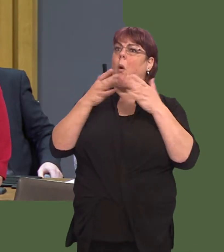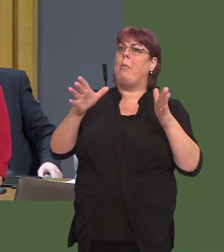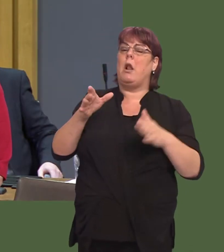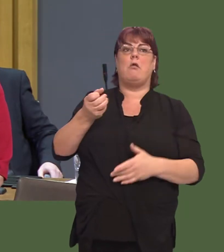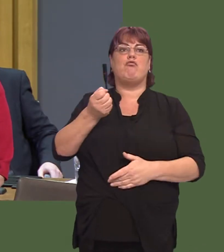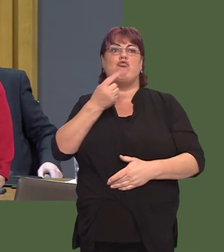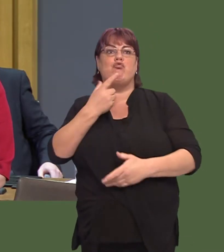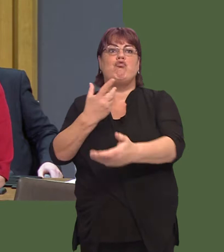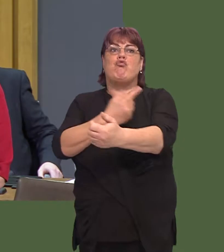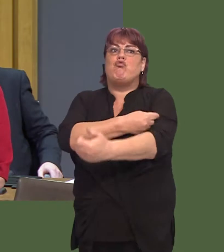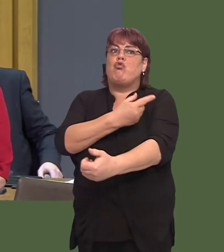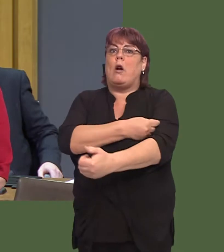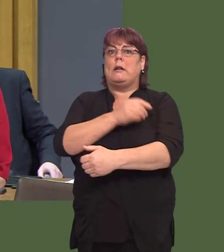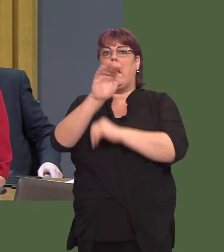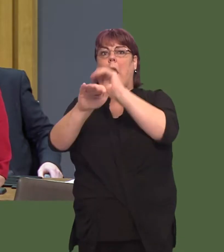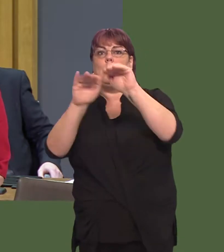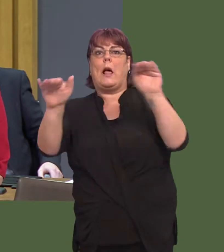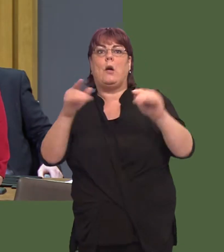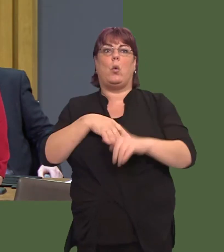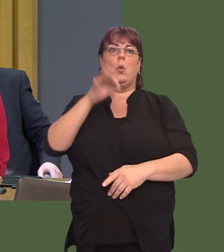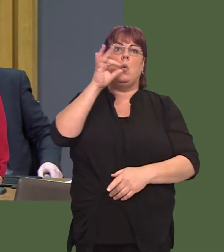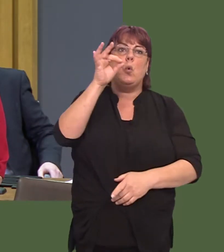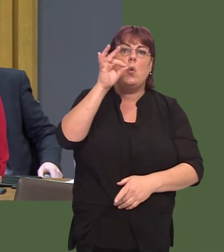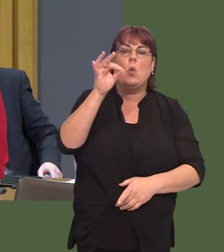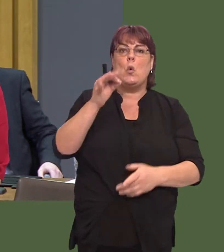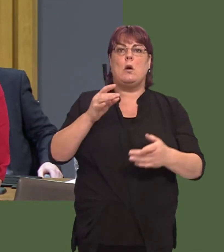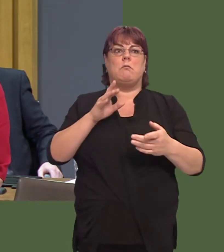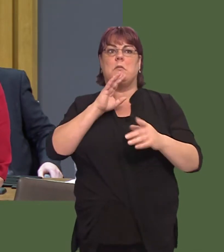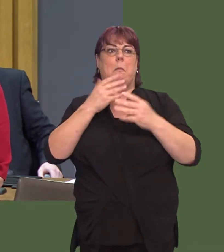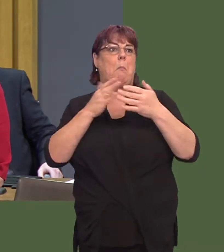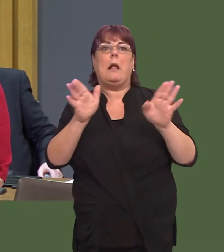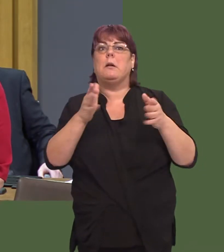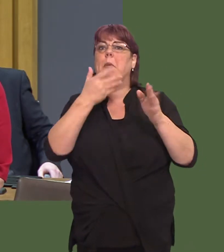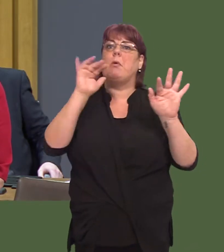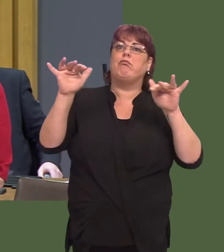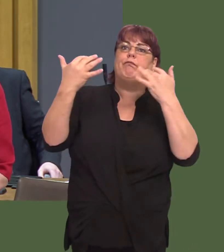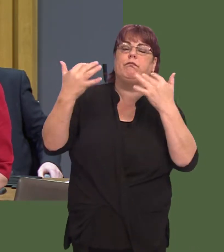our streets, in town centres, where itís less safe both for them and for others.